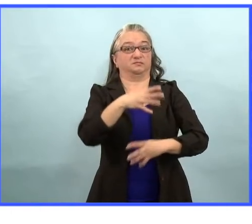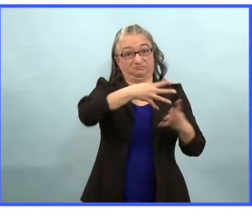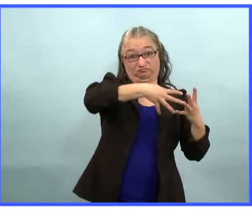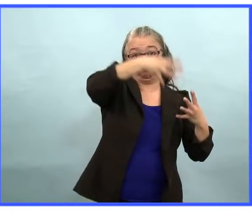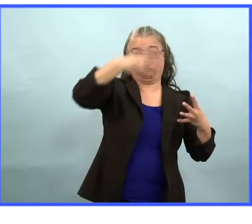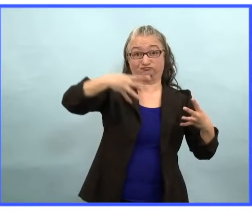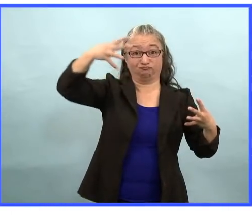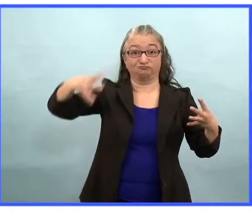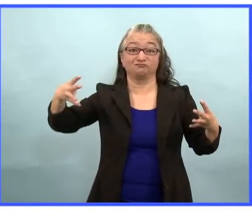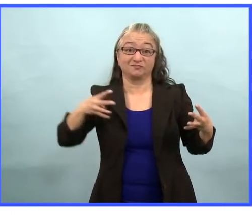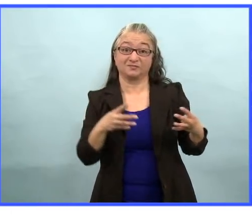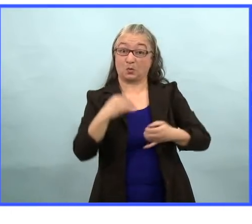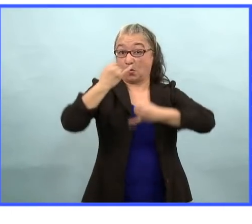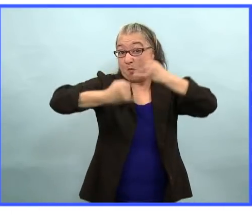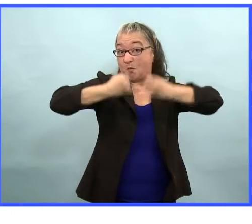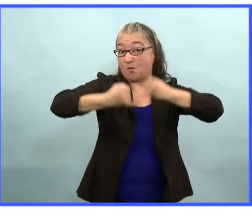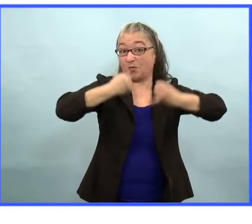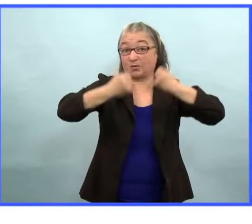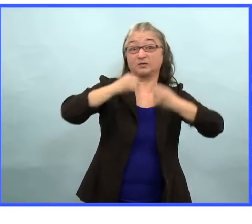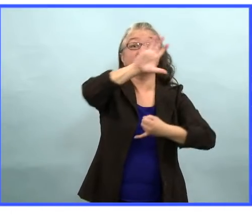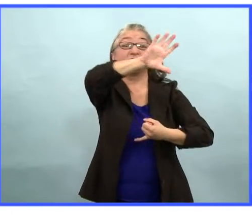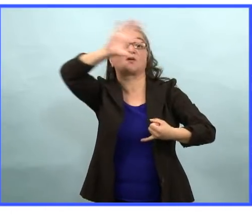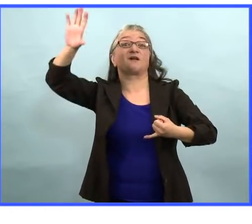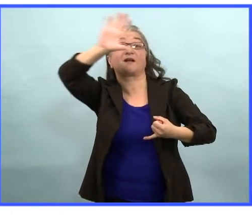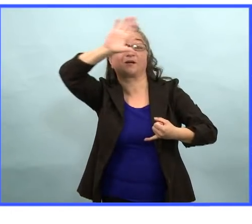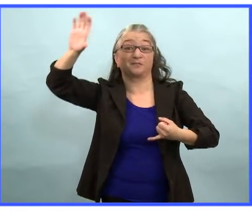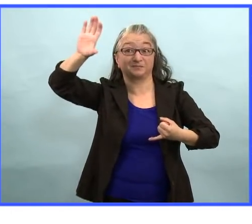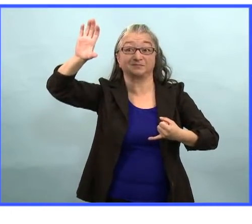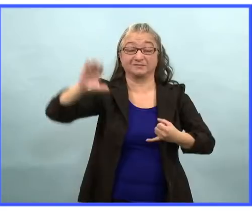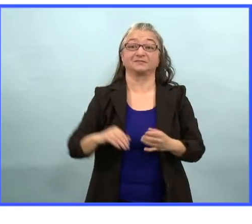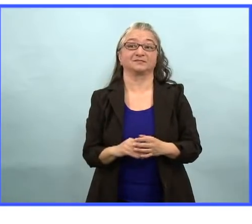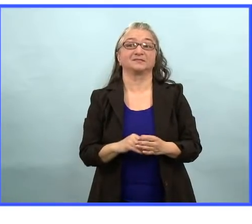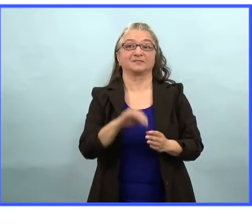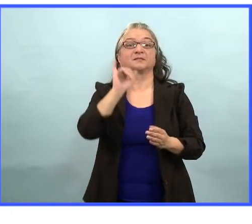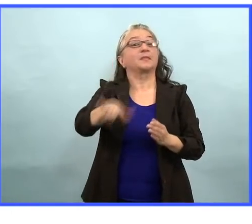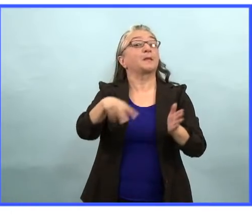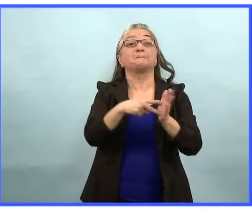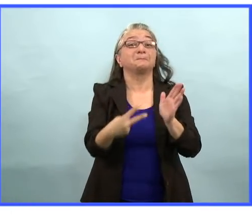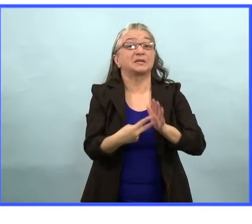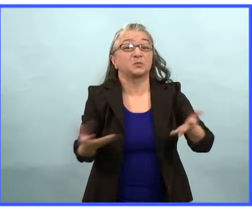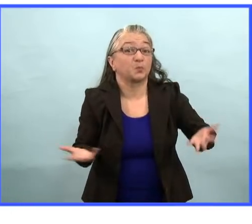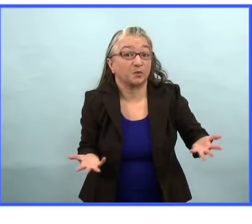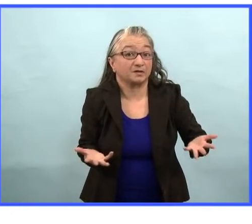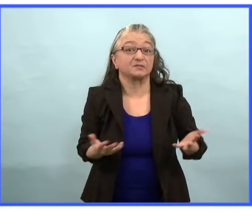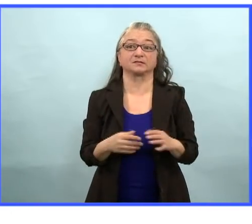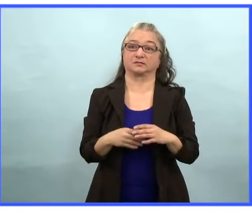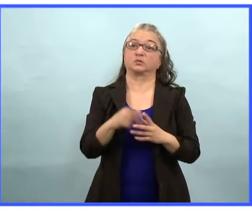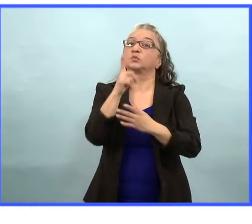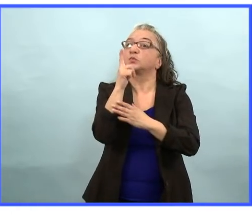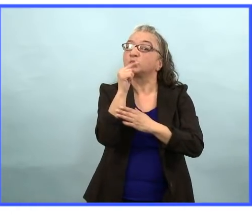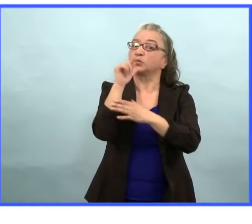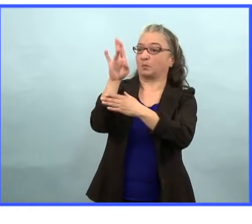the top represent the proportion of cases that are uh occurring in members of bypoc communities